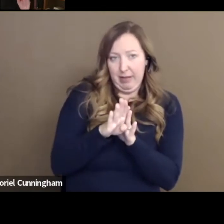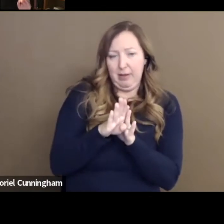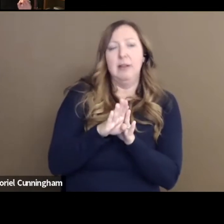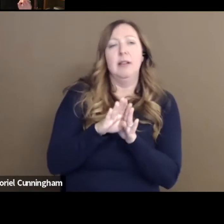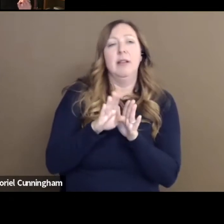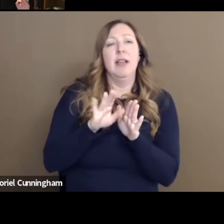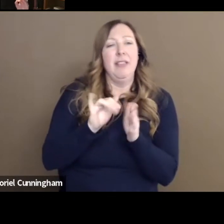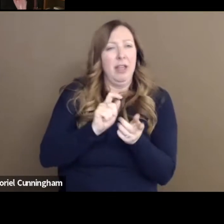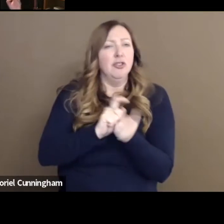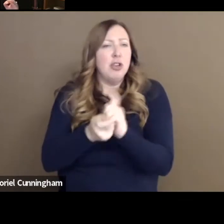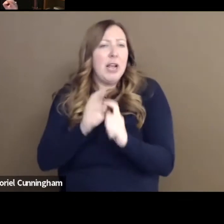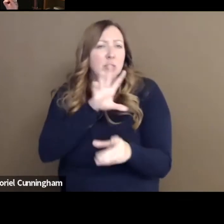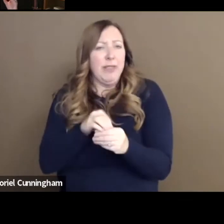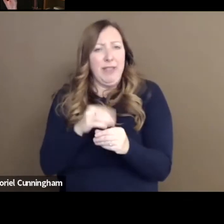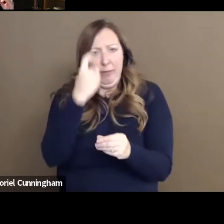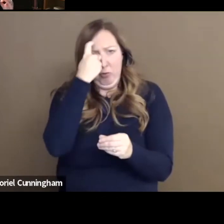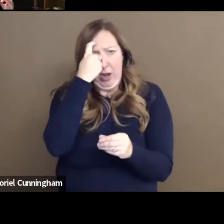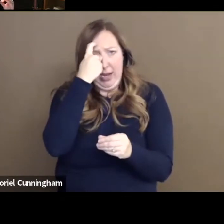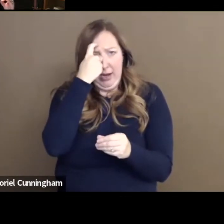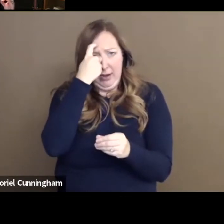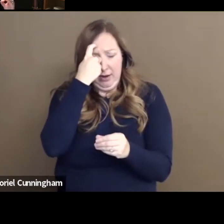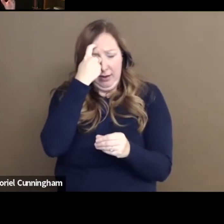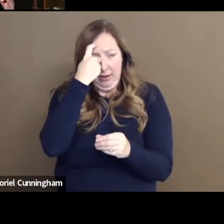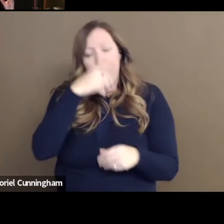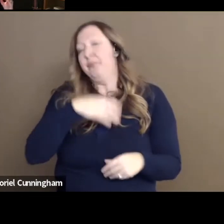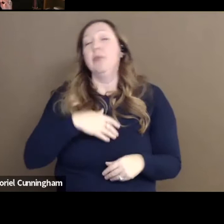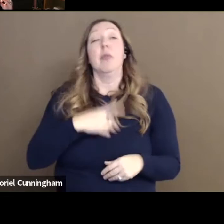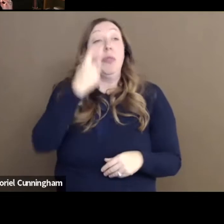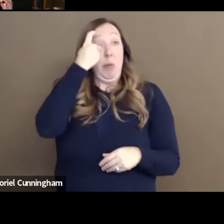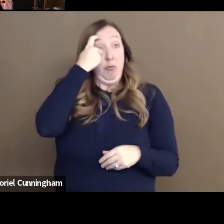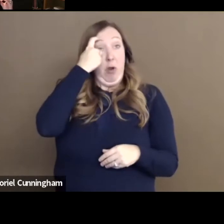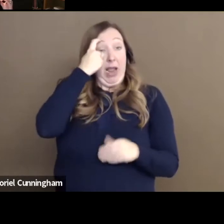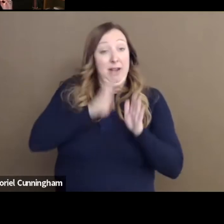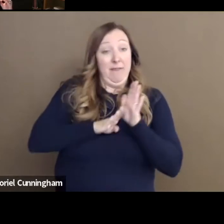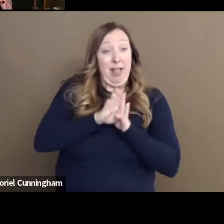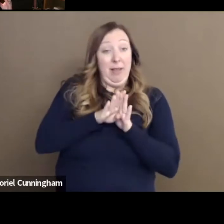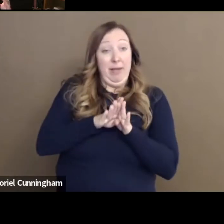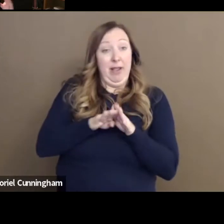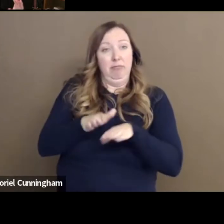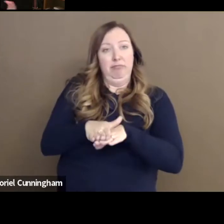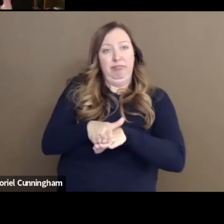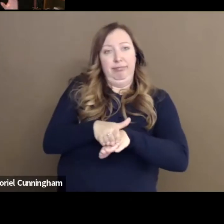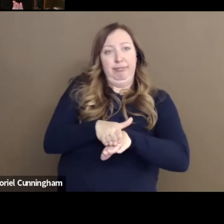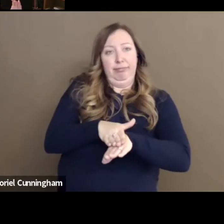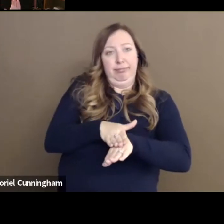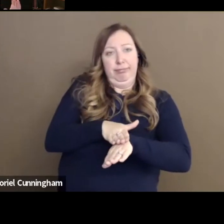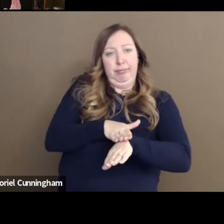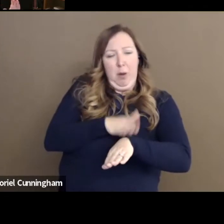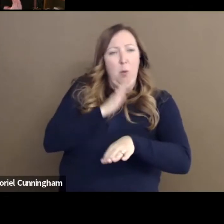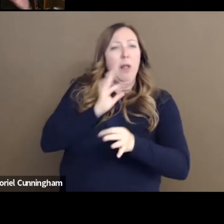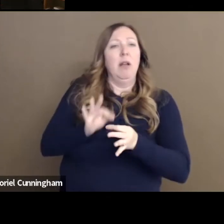overall affects the timing of emergence of cognitive systems and i'm going to